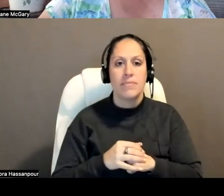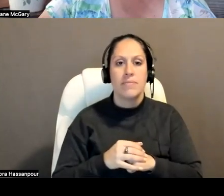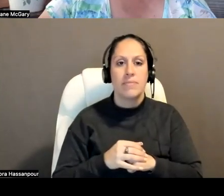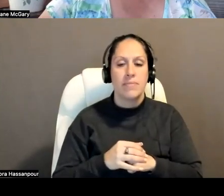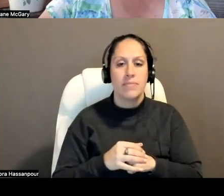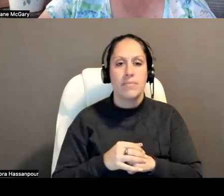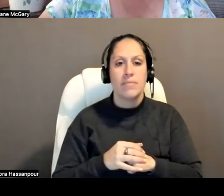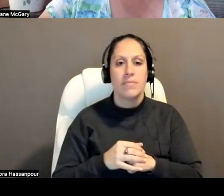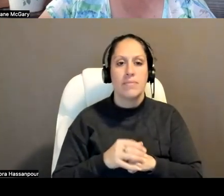That's wonderful.